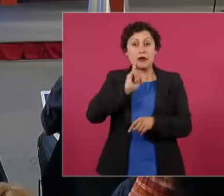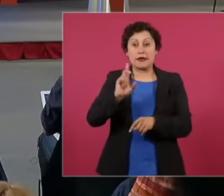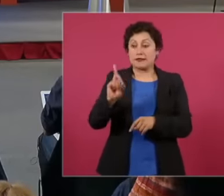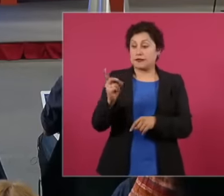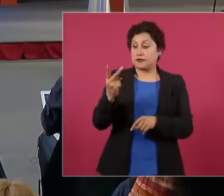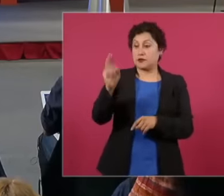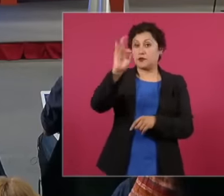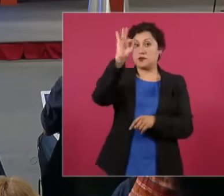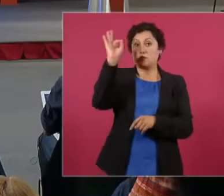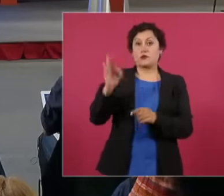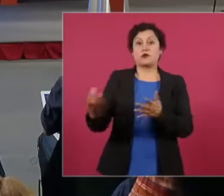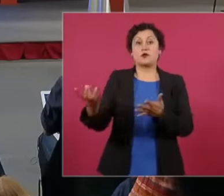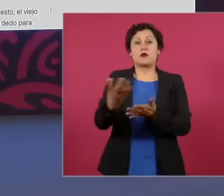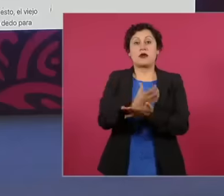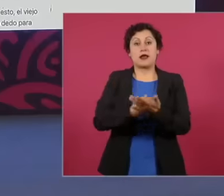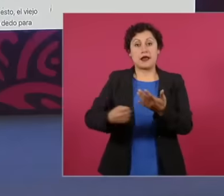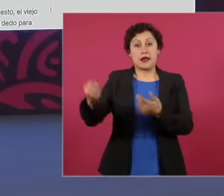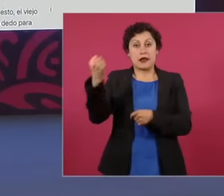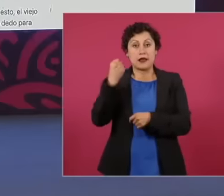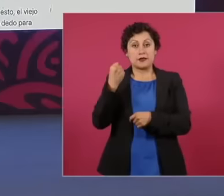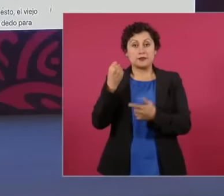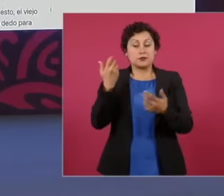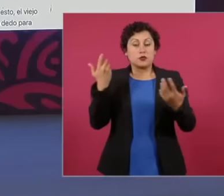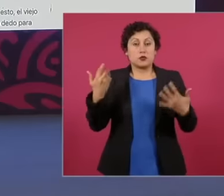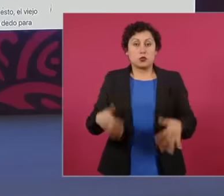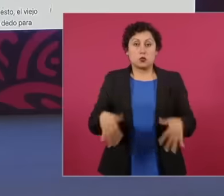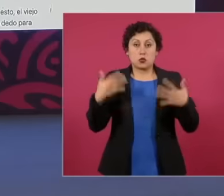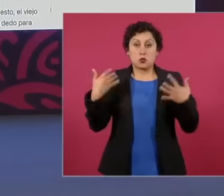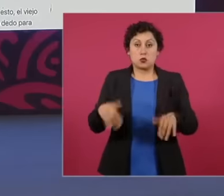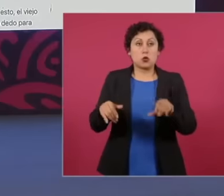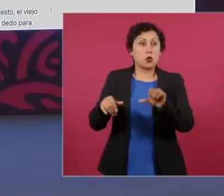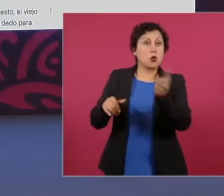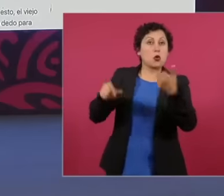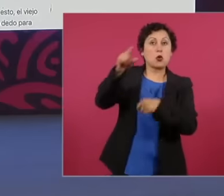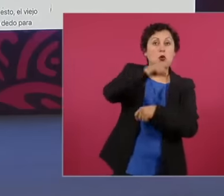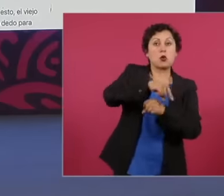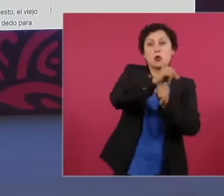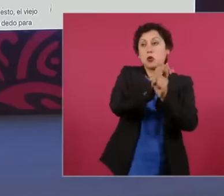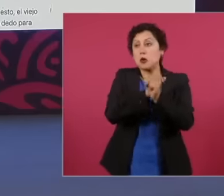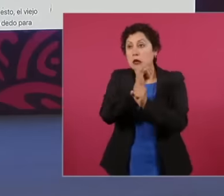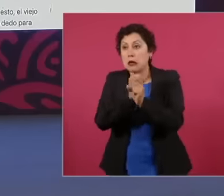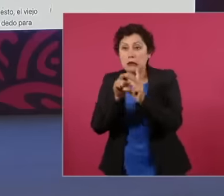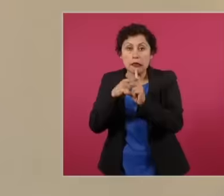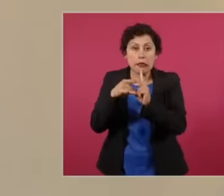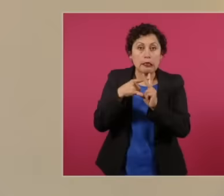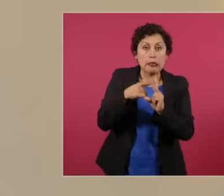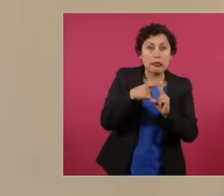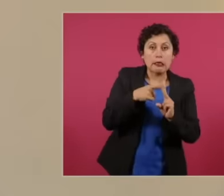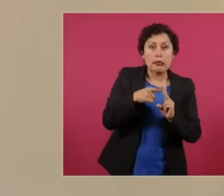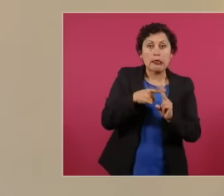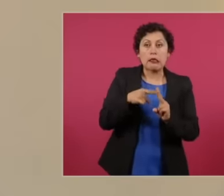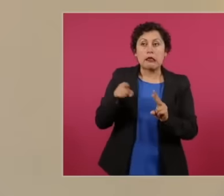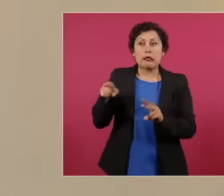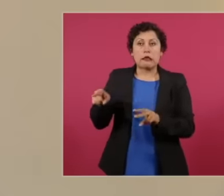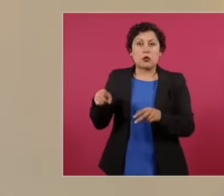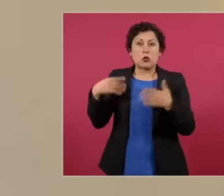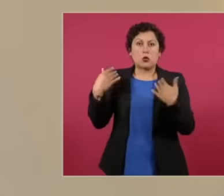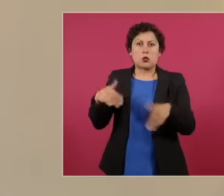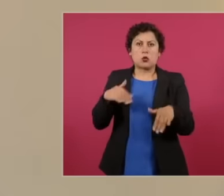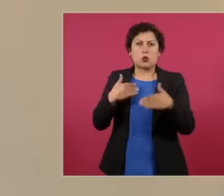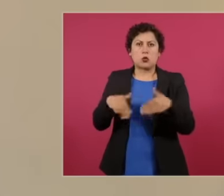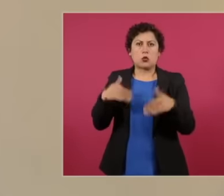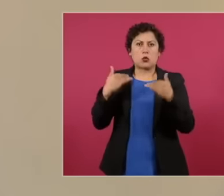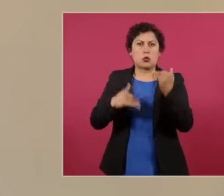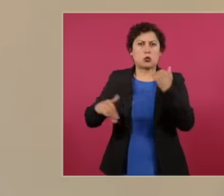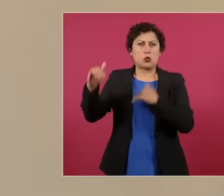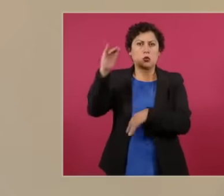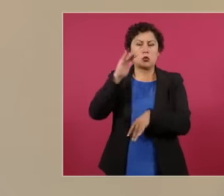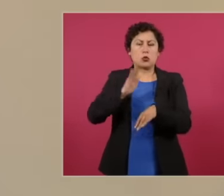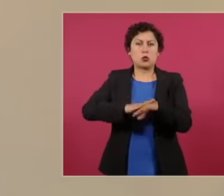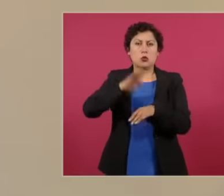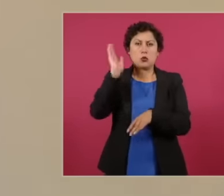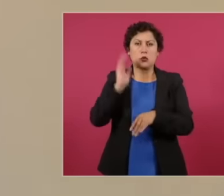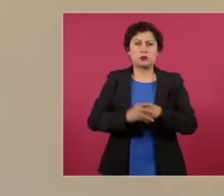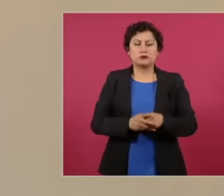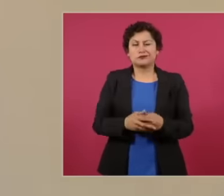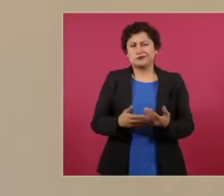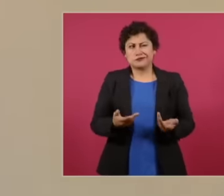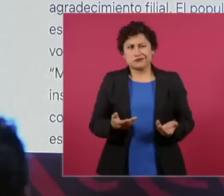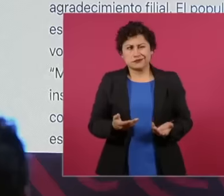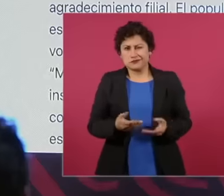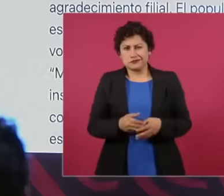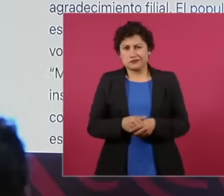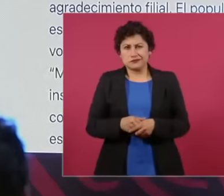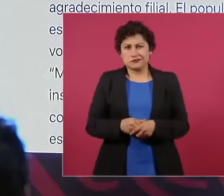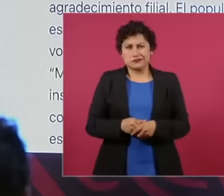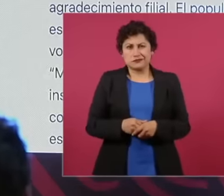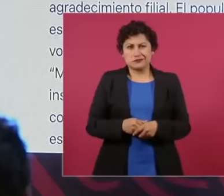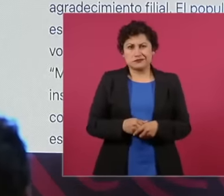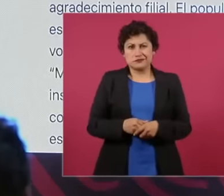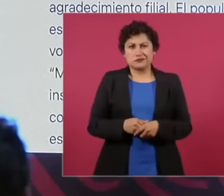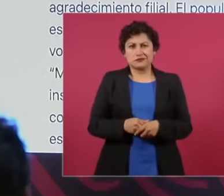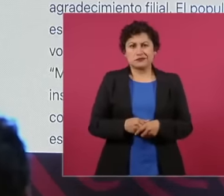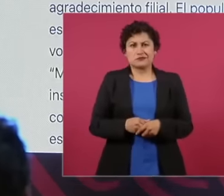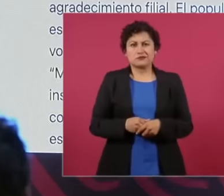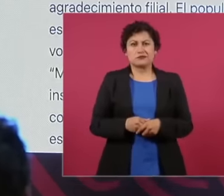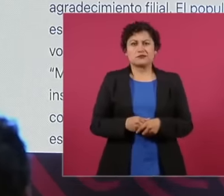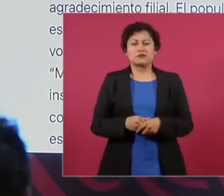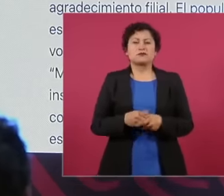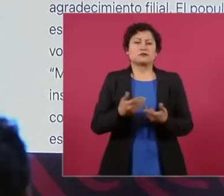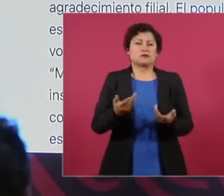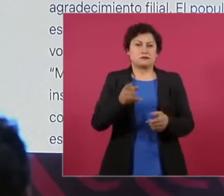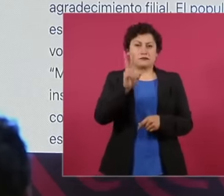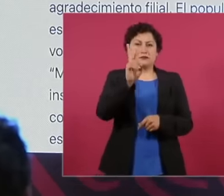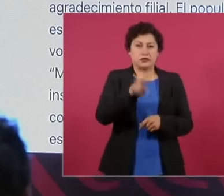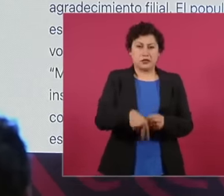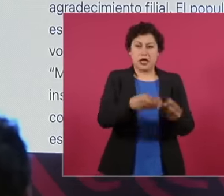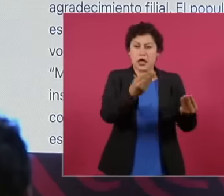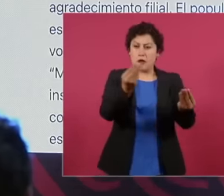what she obtained in the surveys It is not true, there were several surveys that gave that